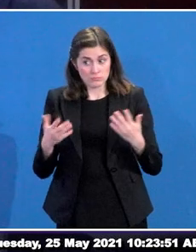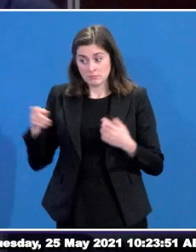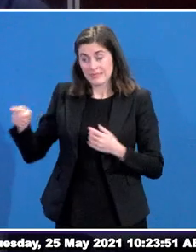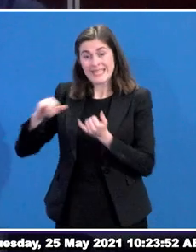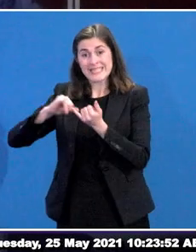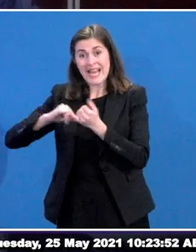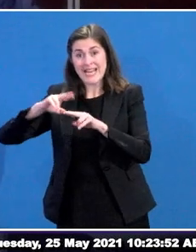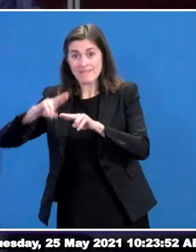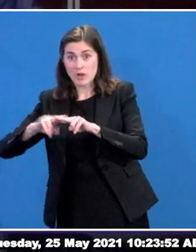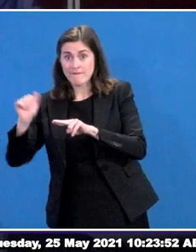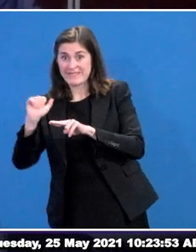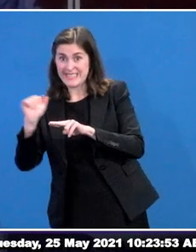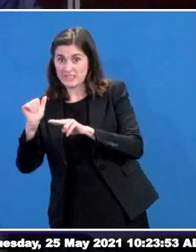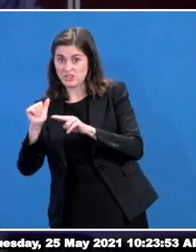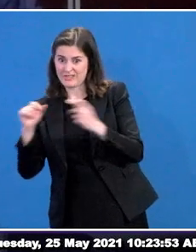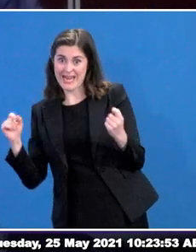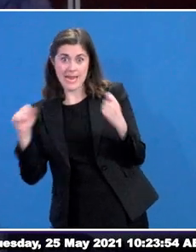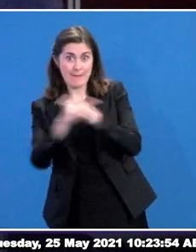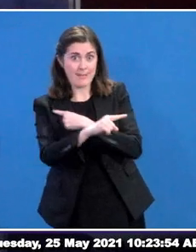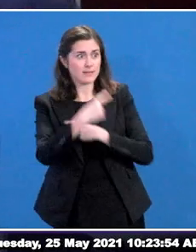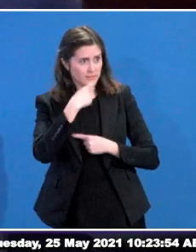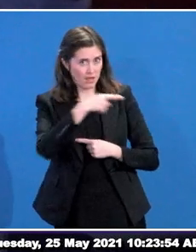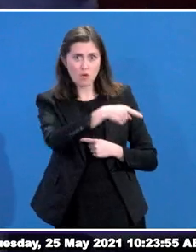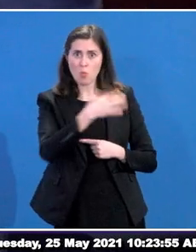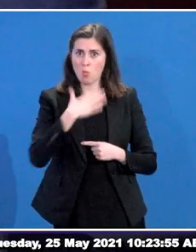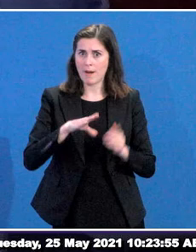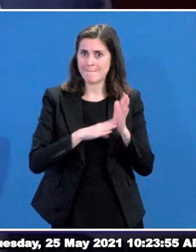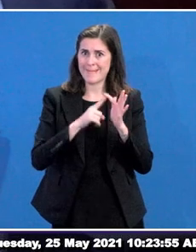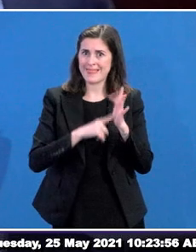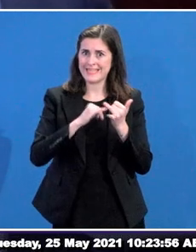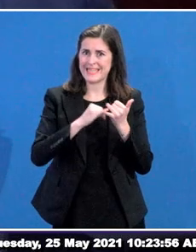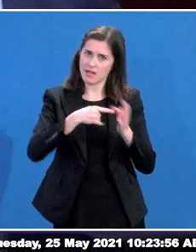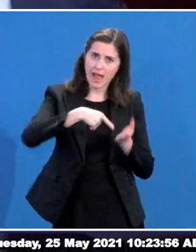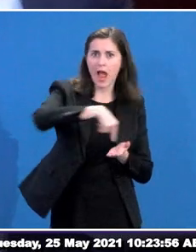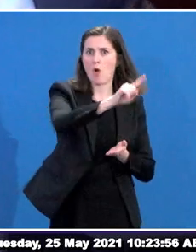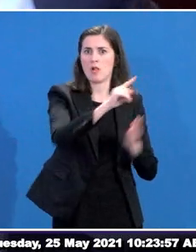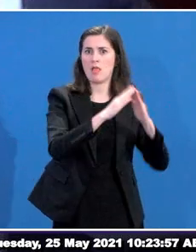and Melissa having to leave the home. I think we got up to yesterday that you had a mediation,